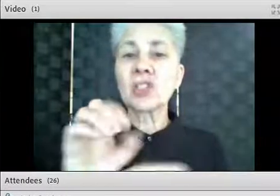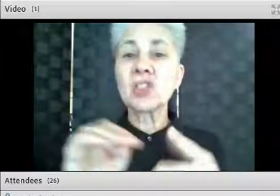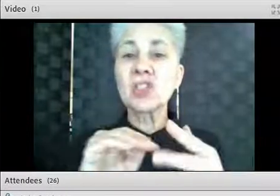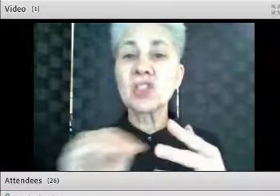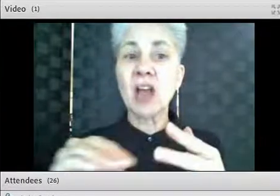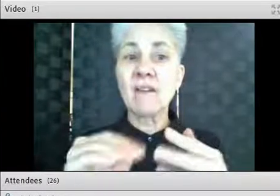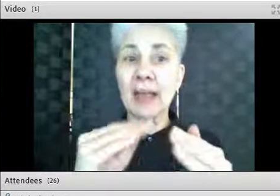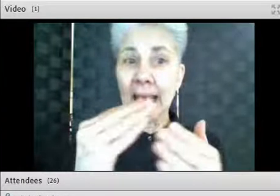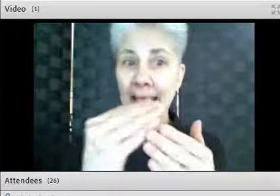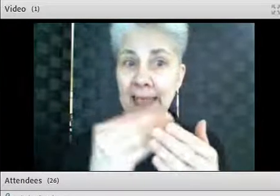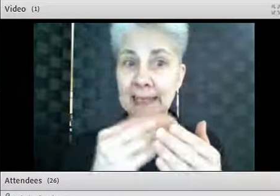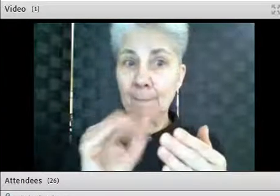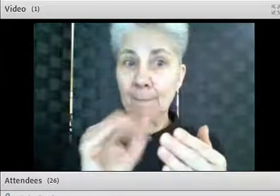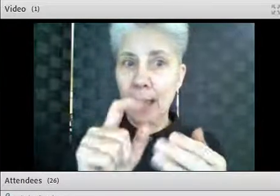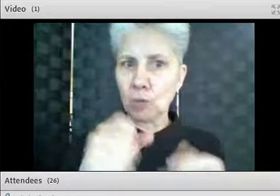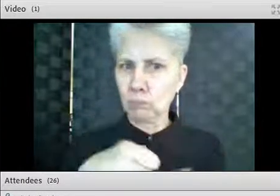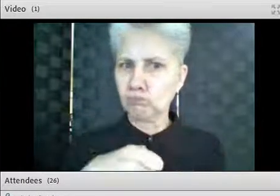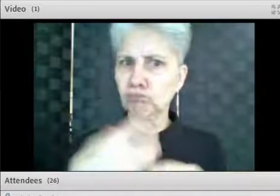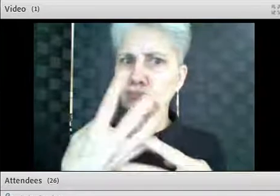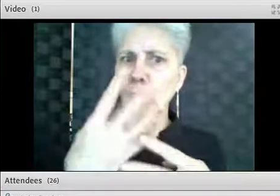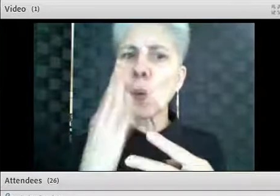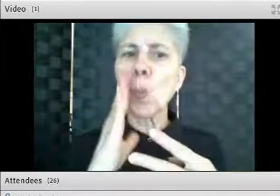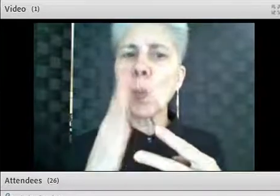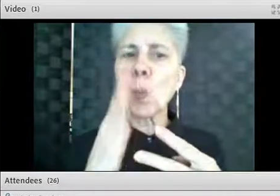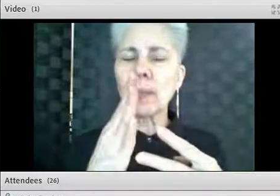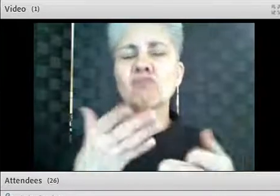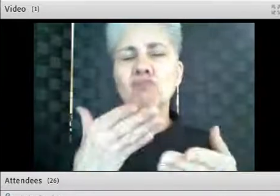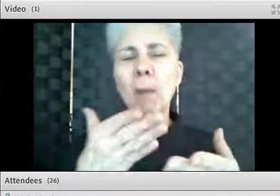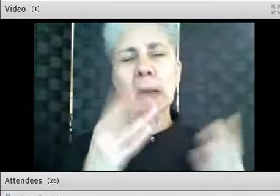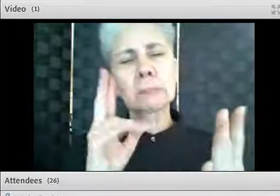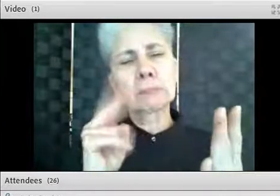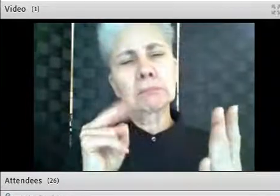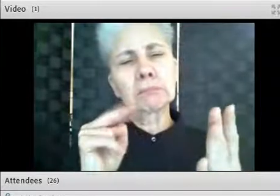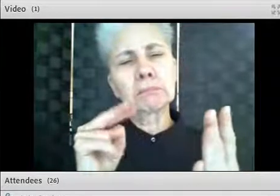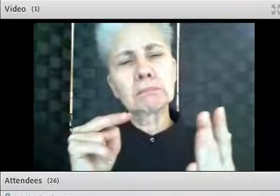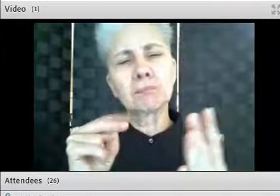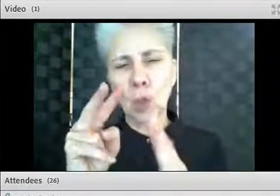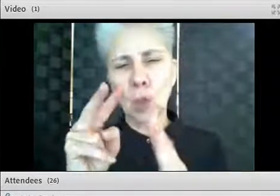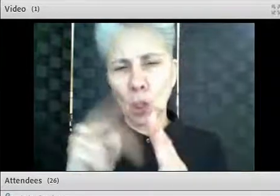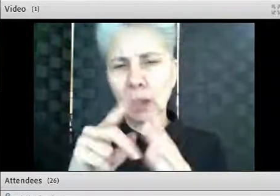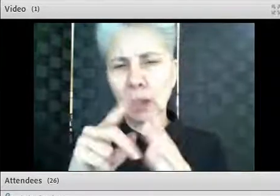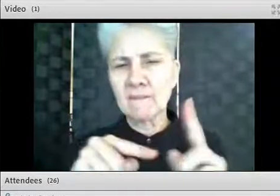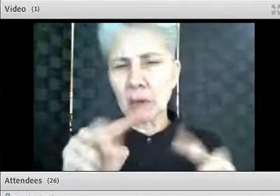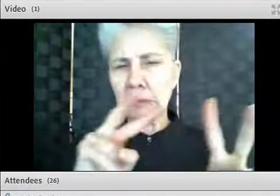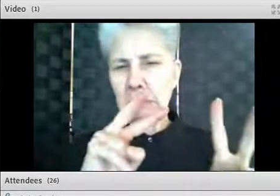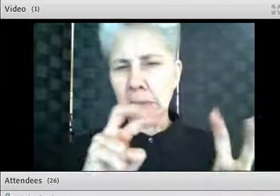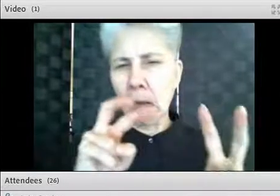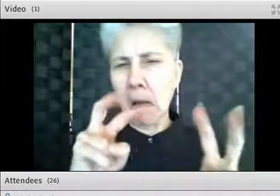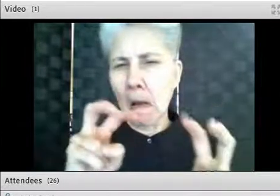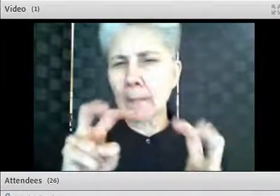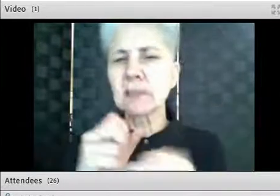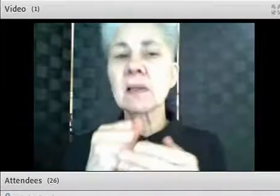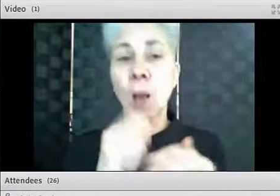and just I recommend just kind of going through and just looking at the various topics. It can be very helpful, and so I'll be kind of referencing